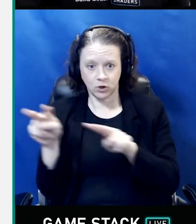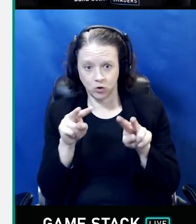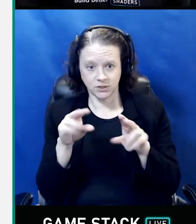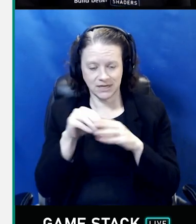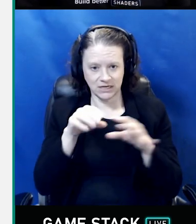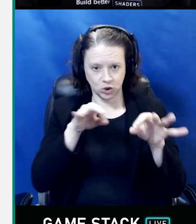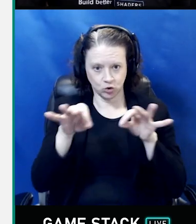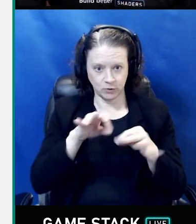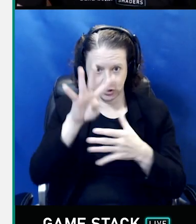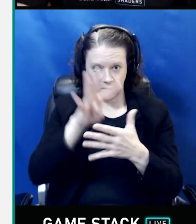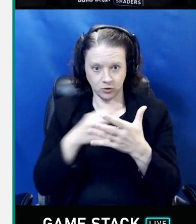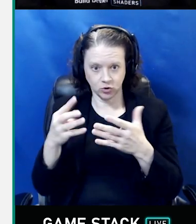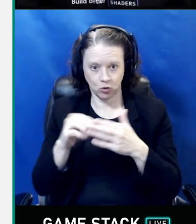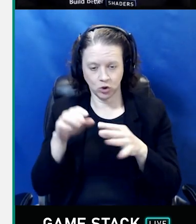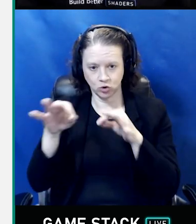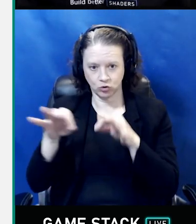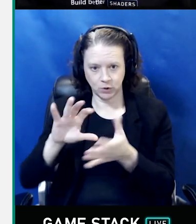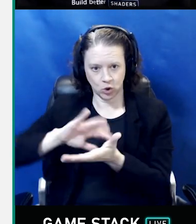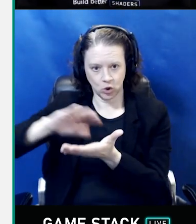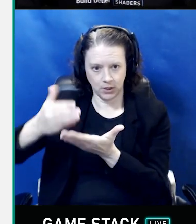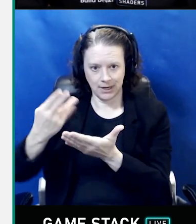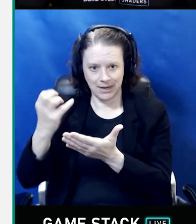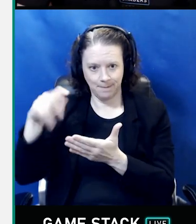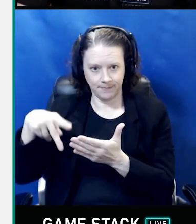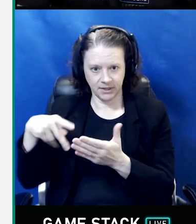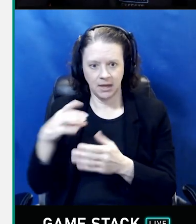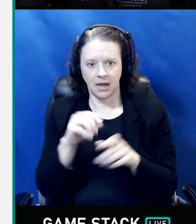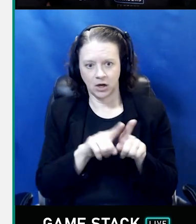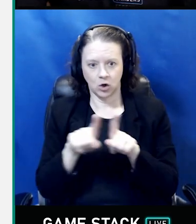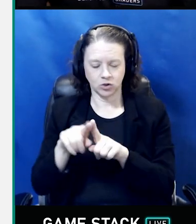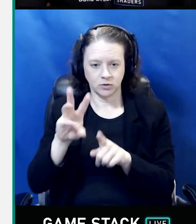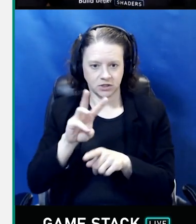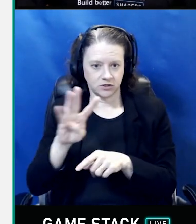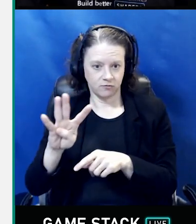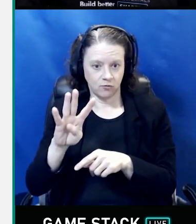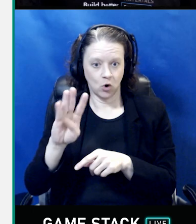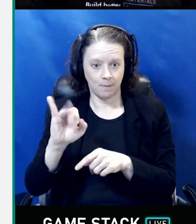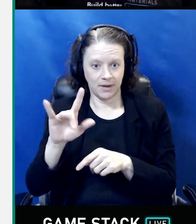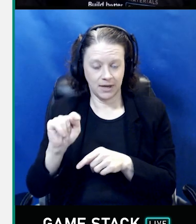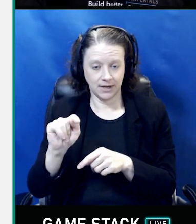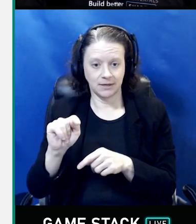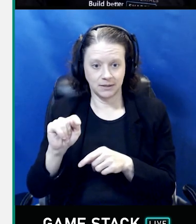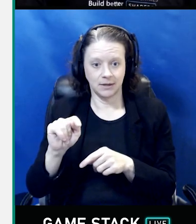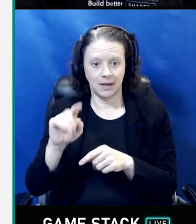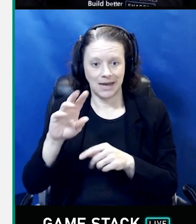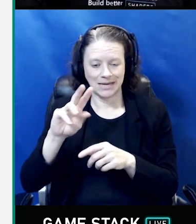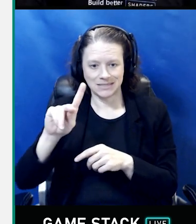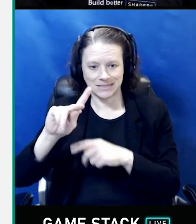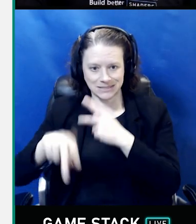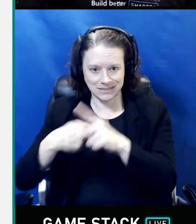are in descriptor tables or on descriptor heaps, and 64-bit atomics on typed buffers and on GroupShared variables.